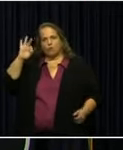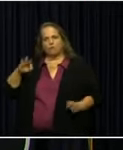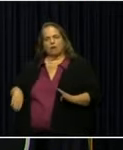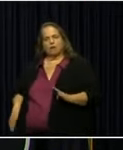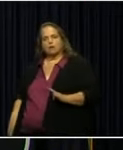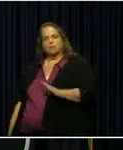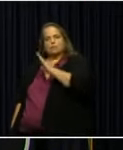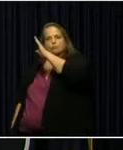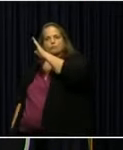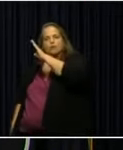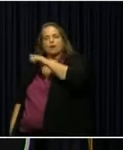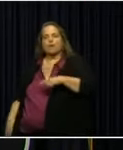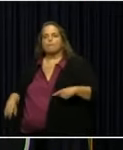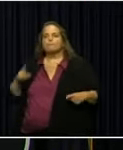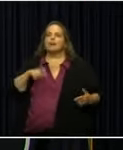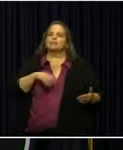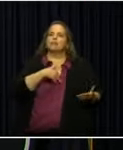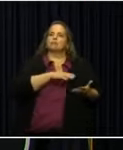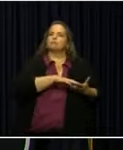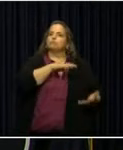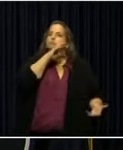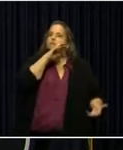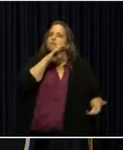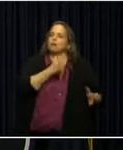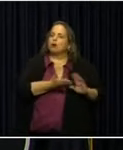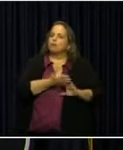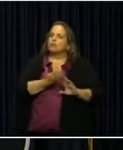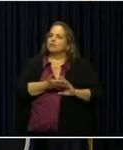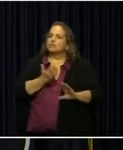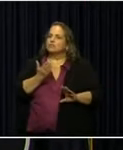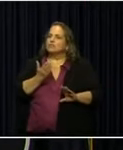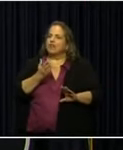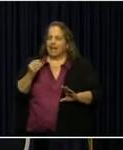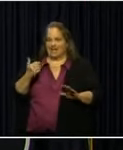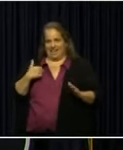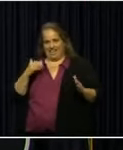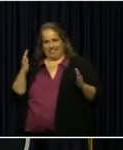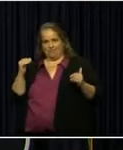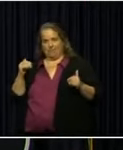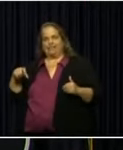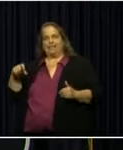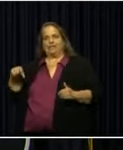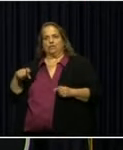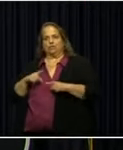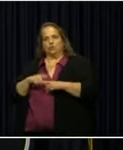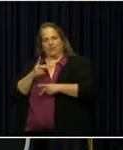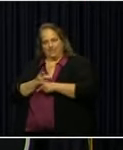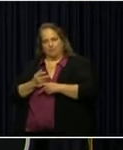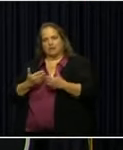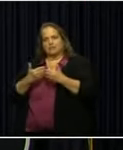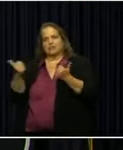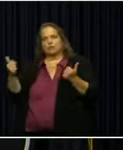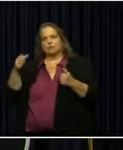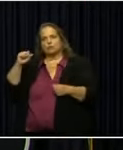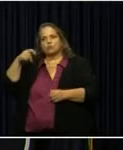I'M GRATEFUL FOR THAT QUESTION. SO I THINK -- CAN YOU REPEAT IT. THE QUESTION IS ABOUT VARIOUS TREATMENTS.